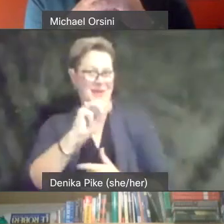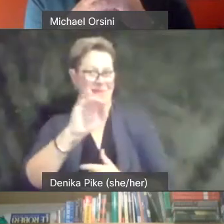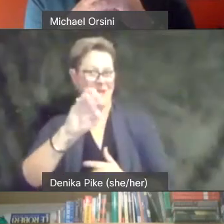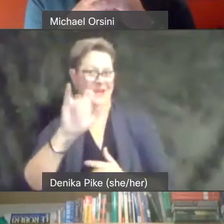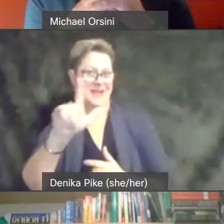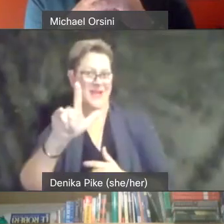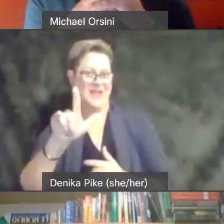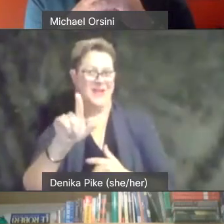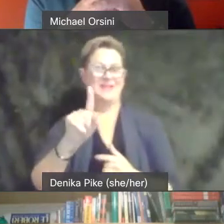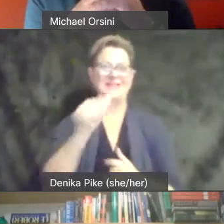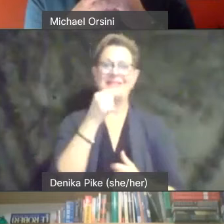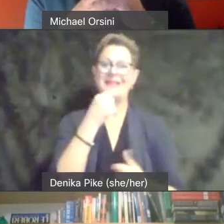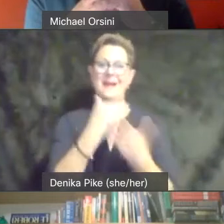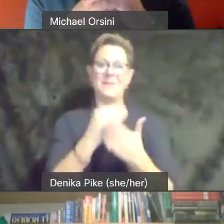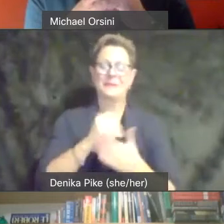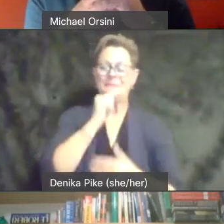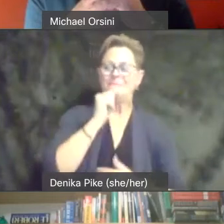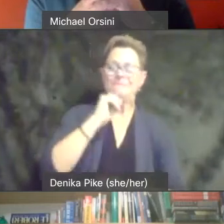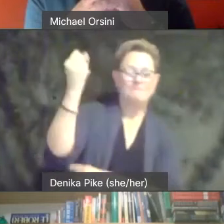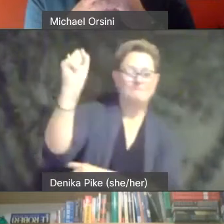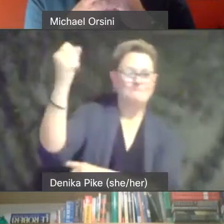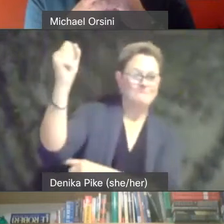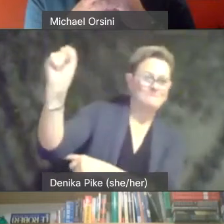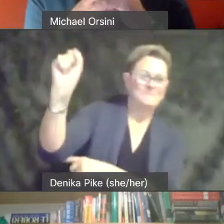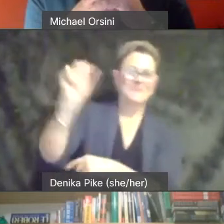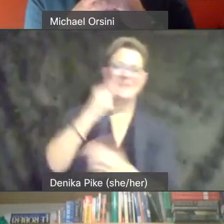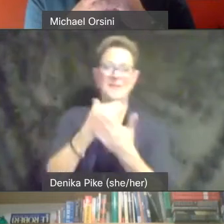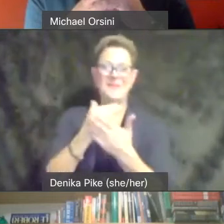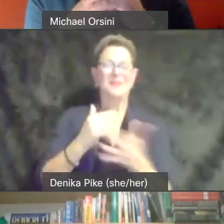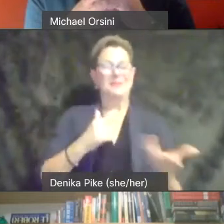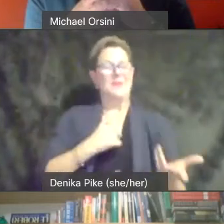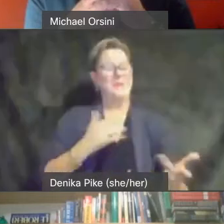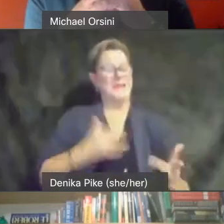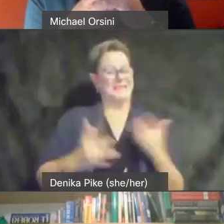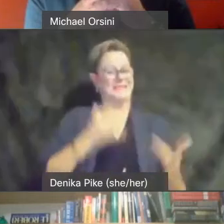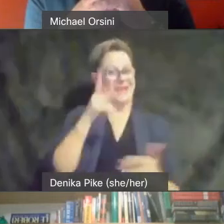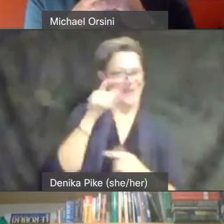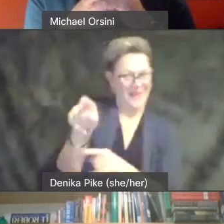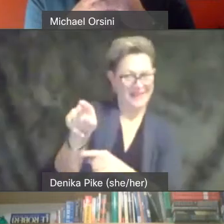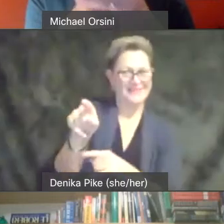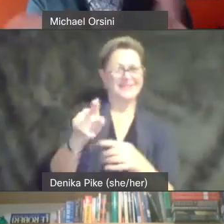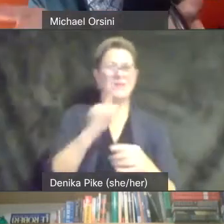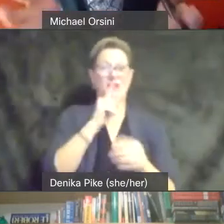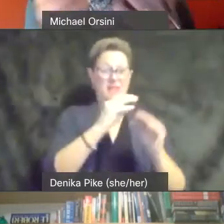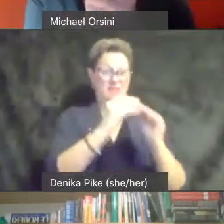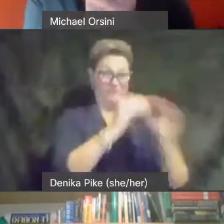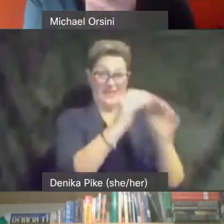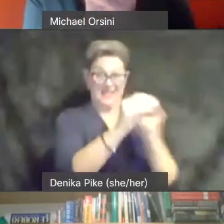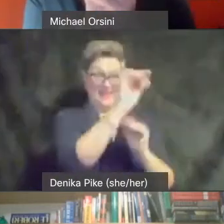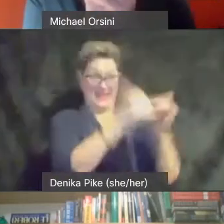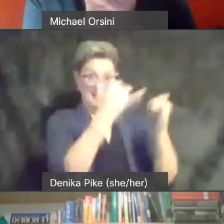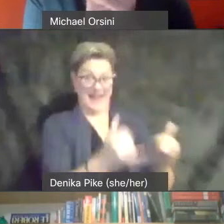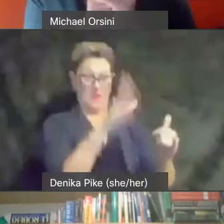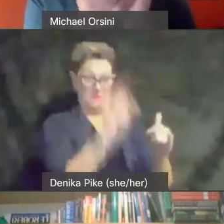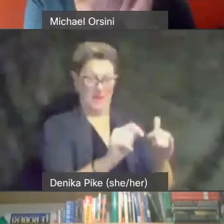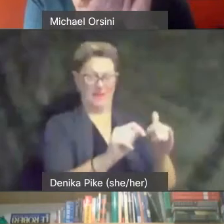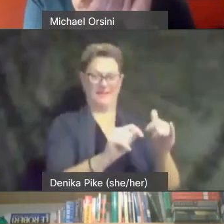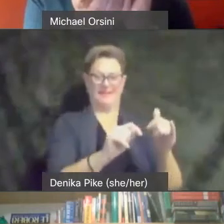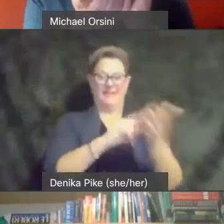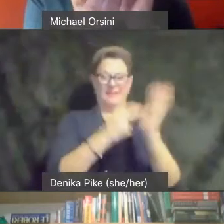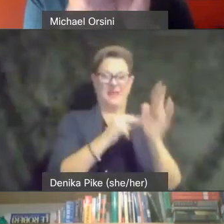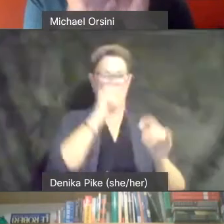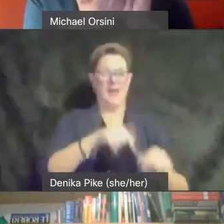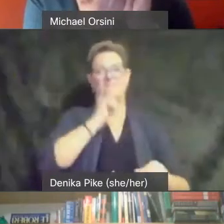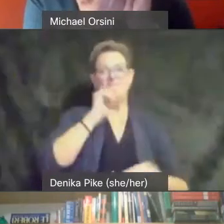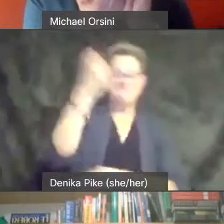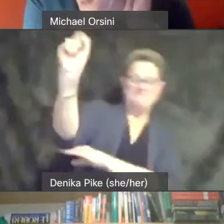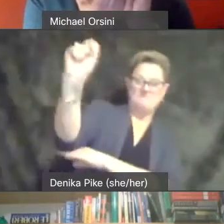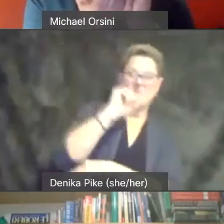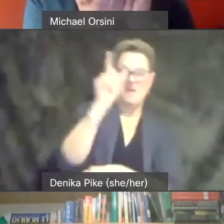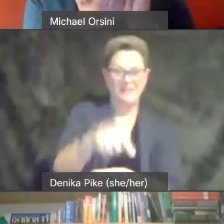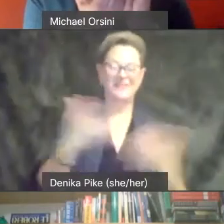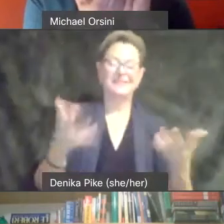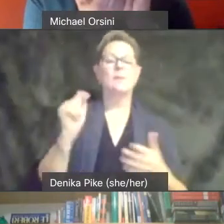I have some personal critiques about resilience and the expectations that people will be resilient, rather than fixing the conditions that require them to be resilient at all. And in rural Canada and real communities.